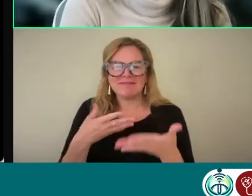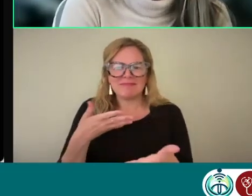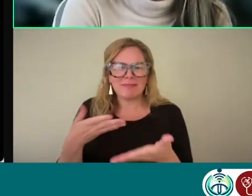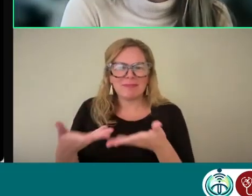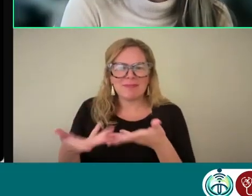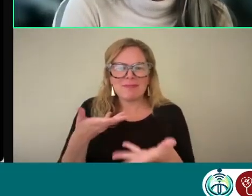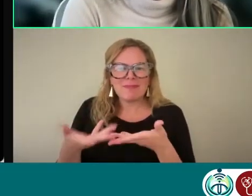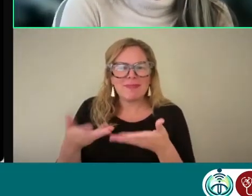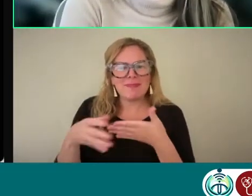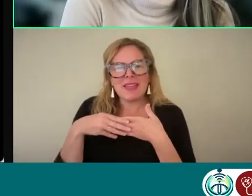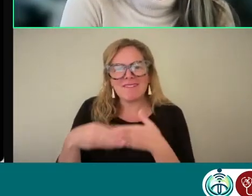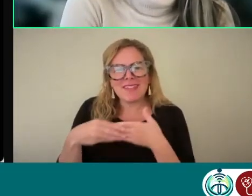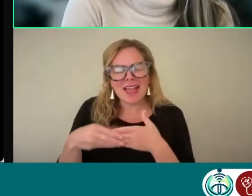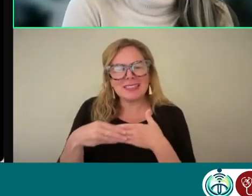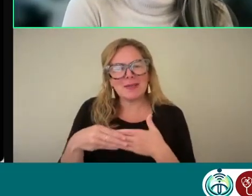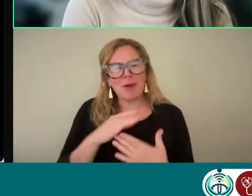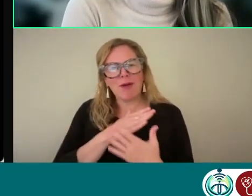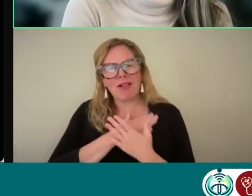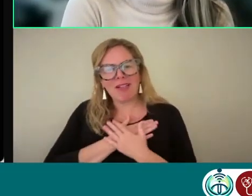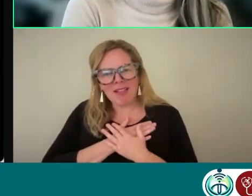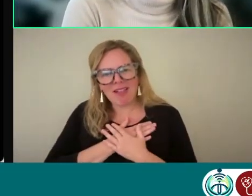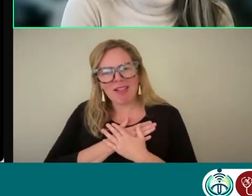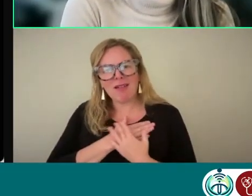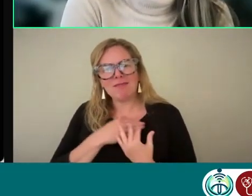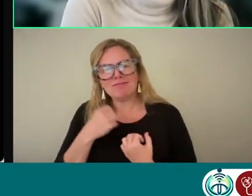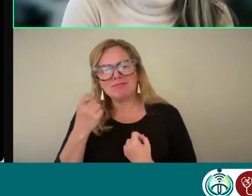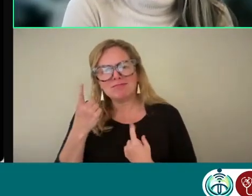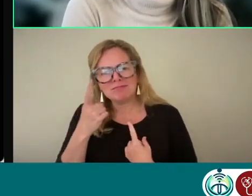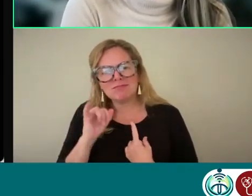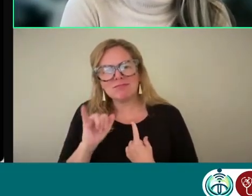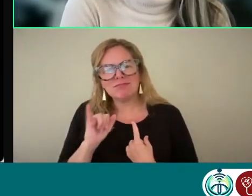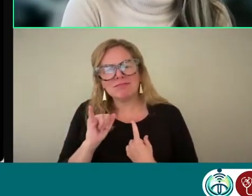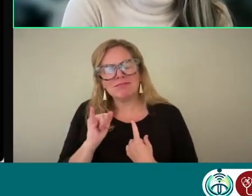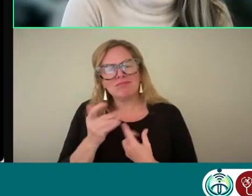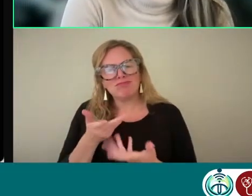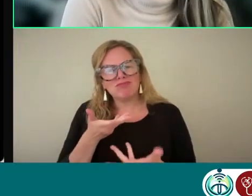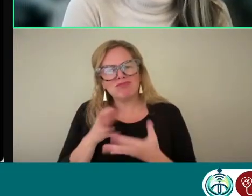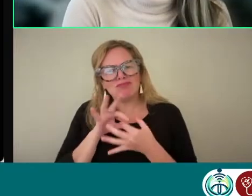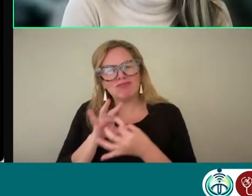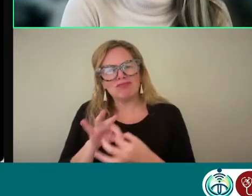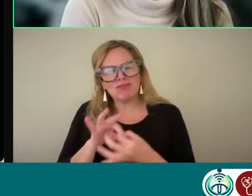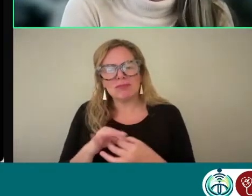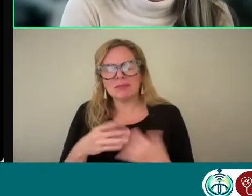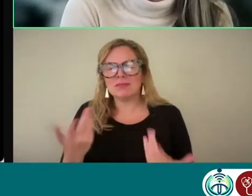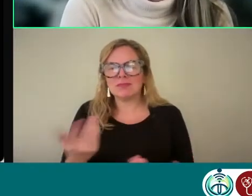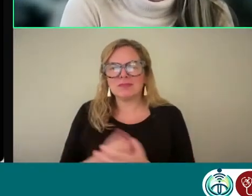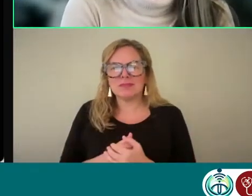be you, and feel okay to actually tell yourself I'm not the expert at this.